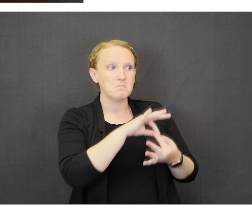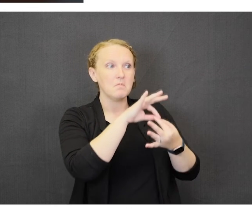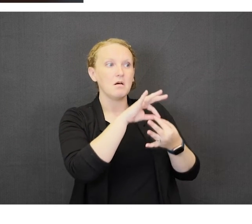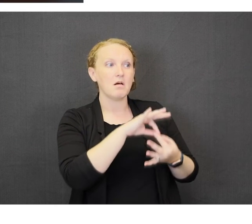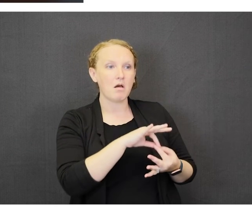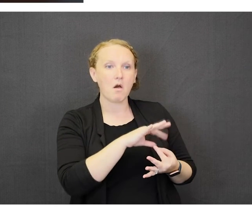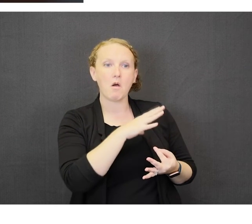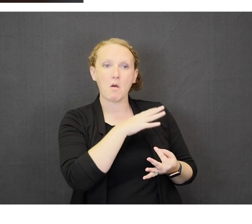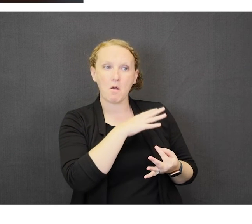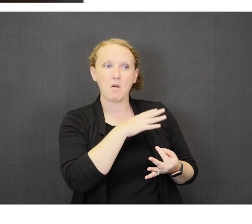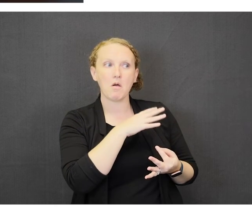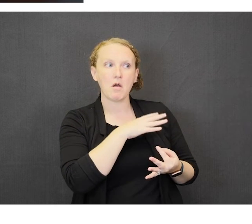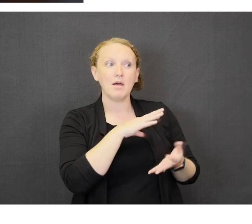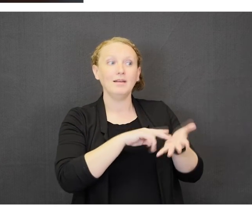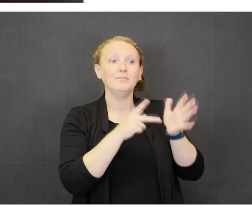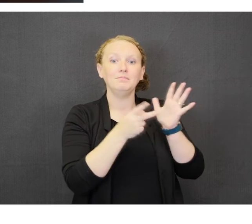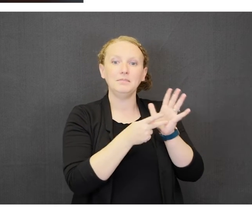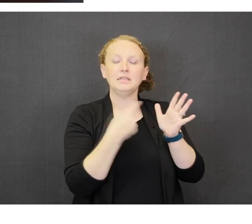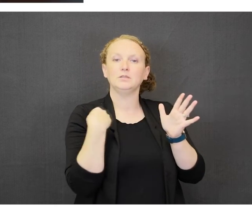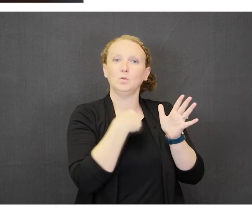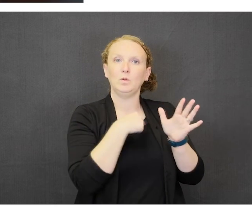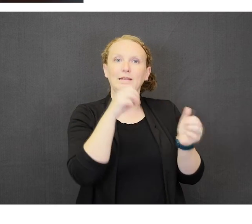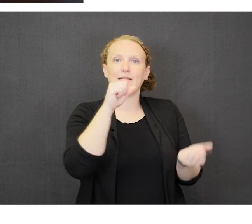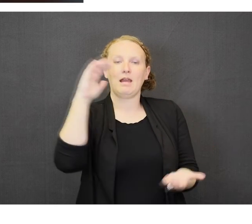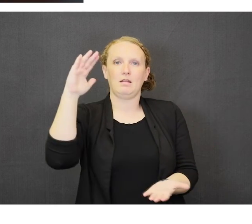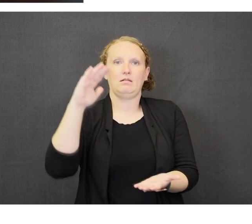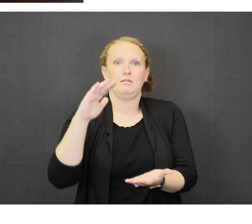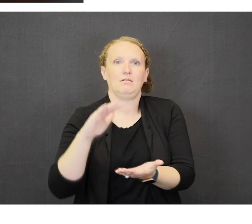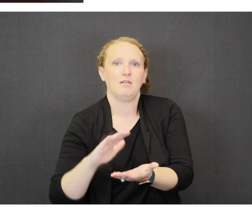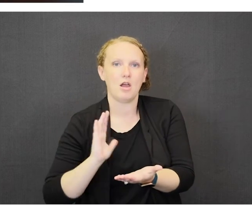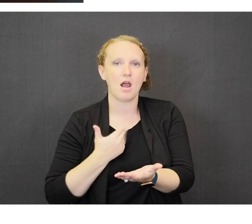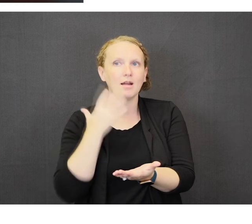Right now it sets us up to be able to